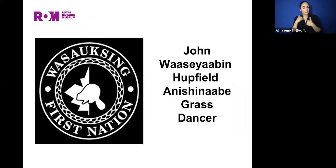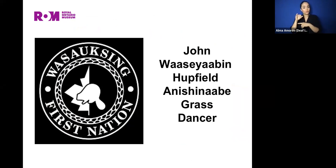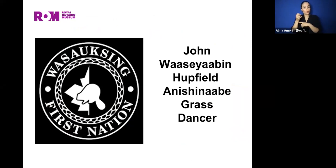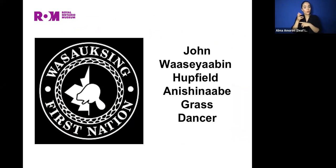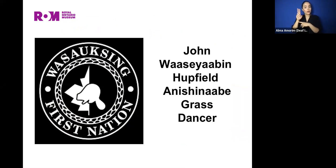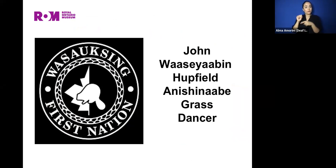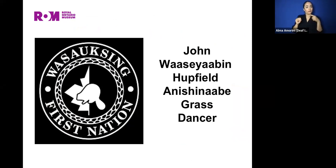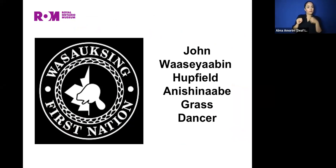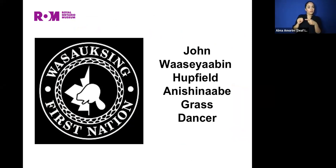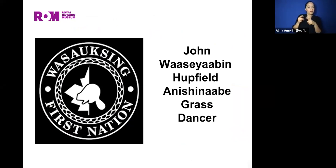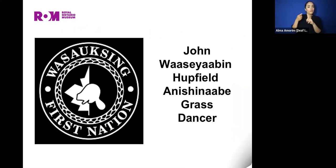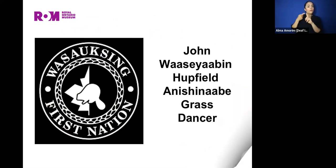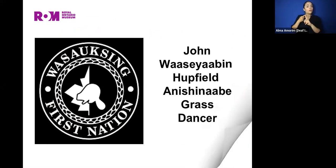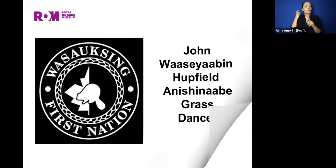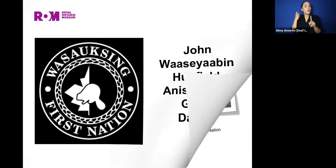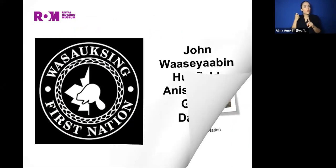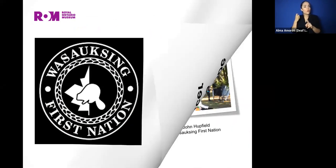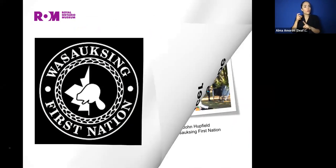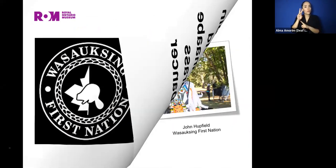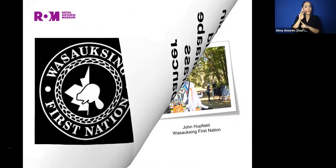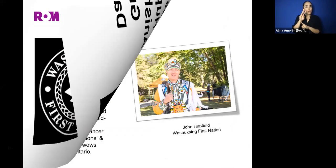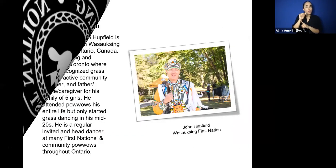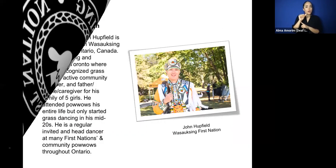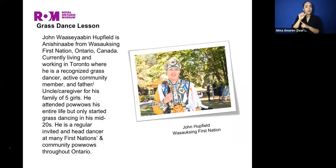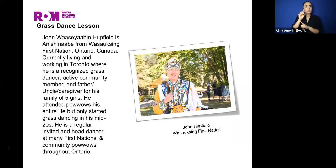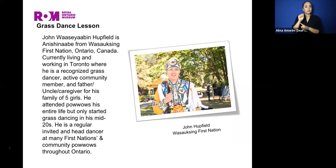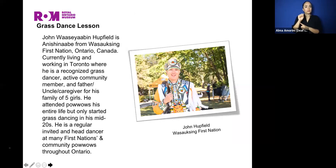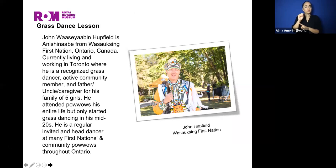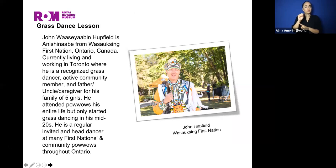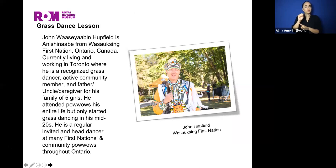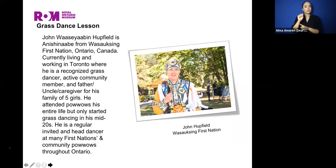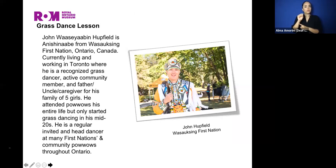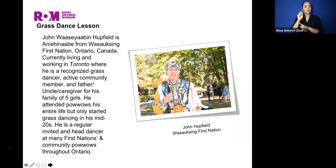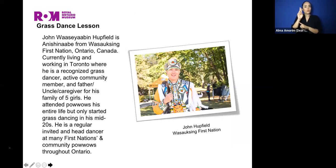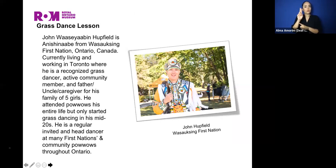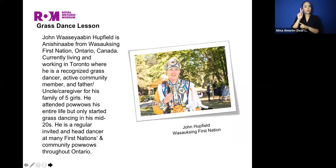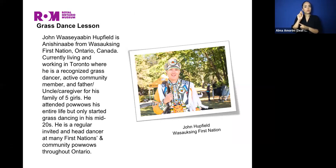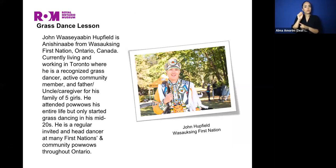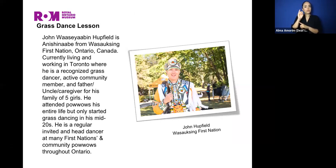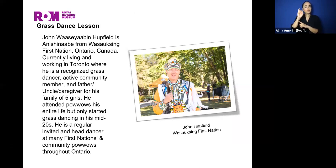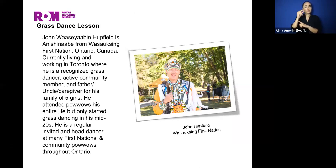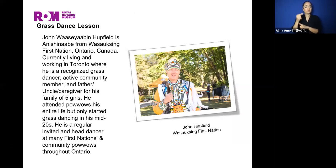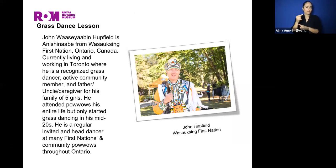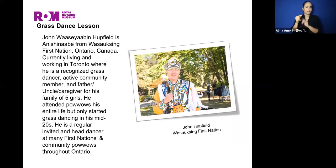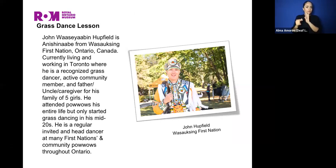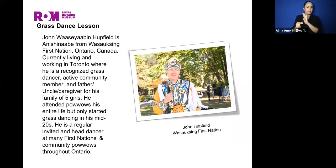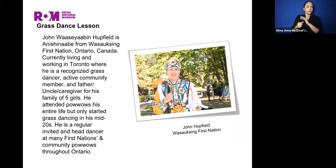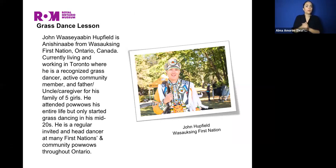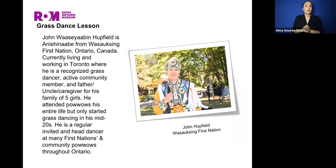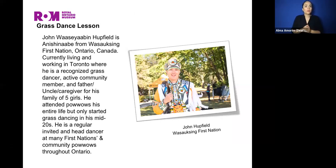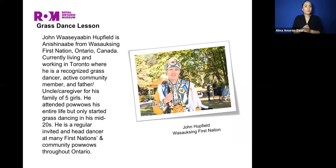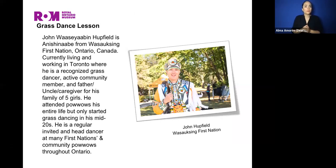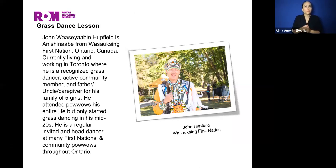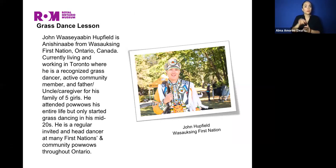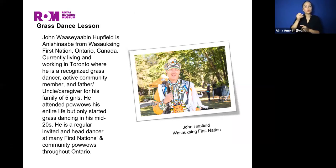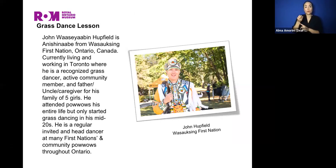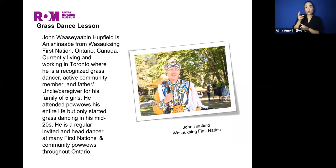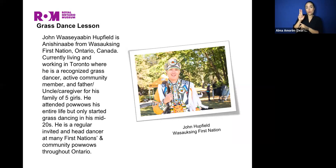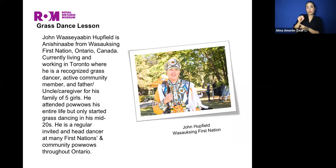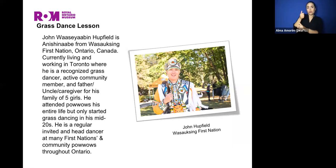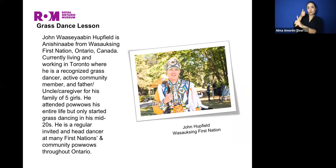First Nation to join us, and John is many things: he's a father, an uncle, a caregiver. He has five